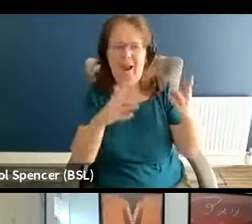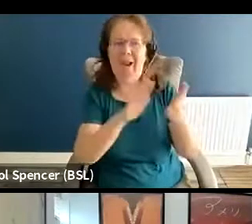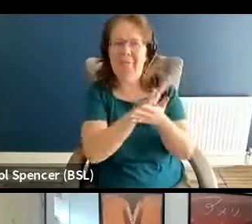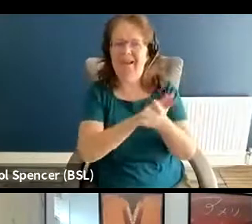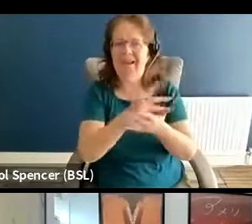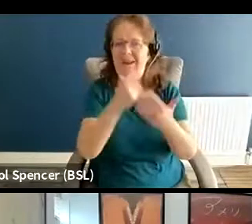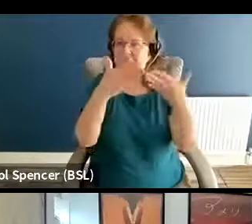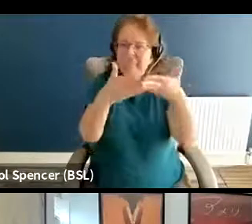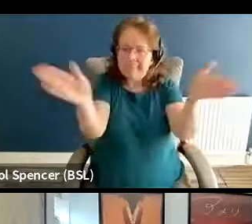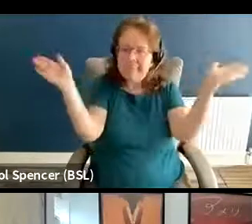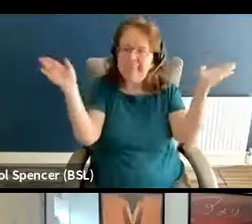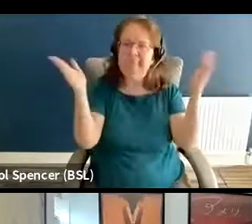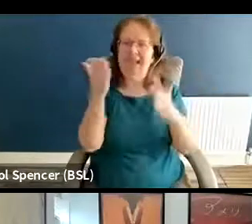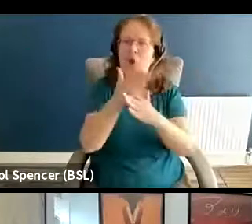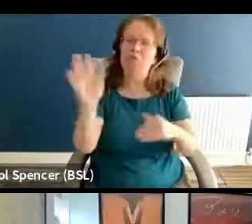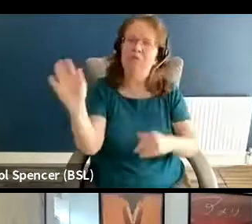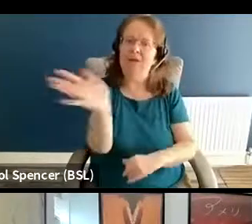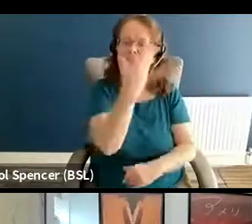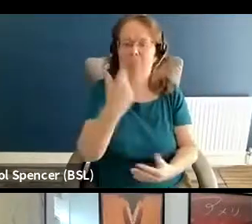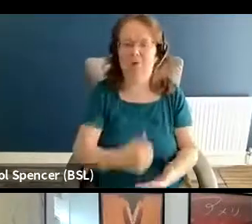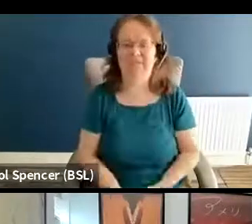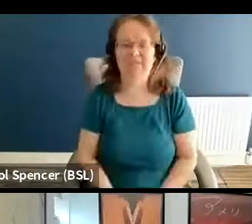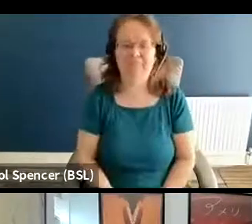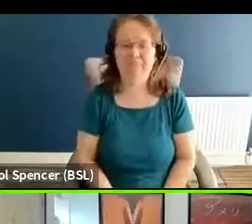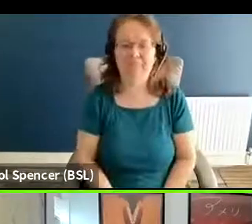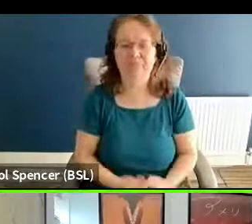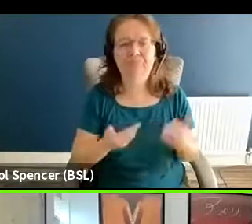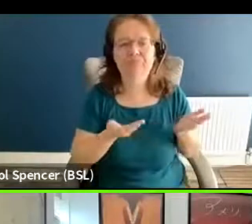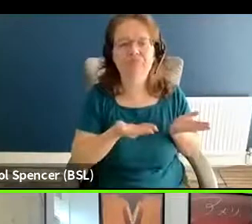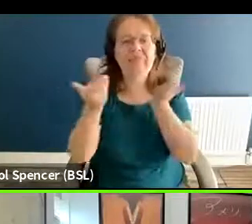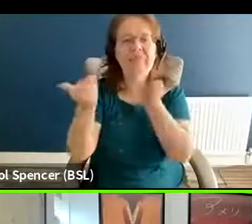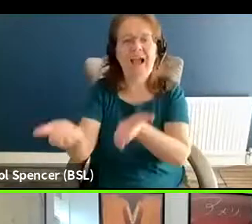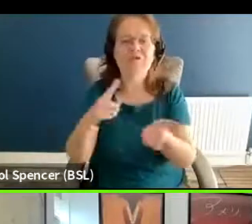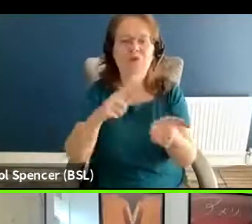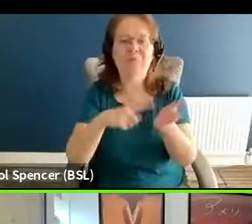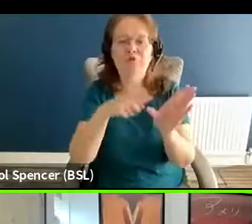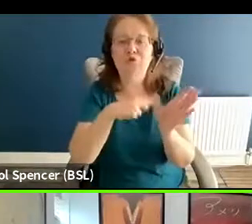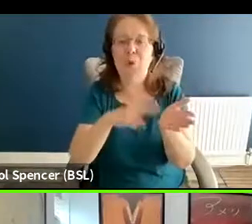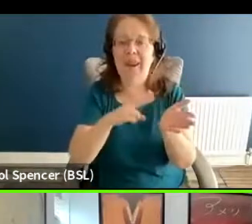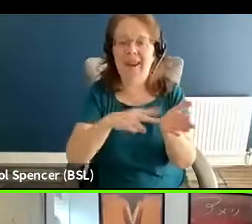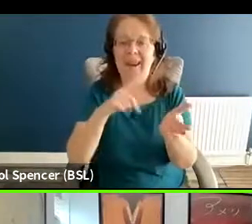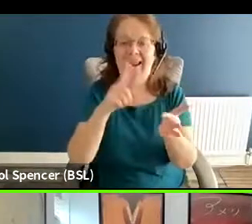inclusive for everybody. Anyone else want to add to that one?